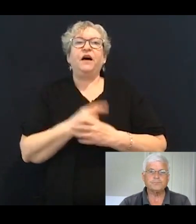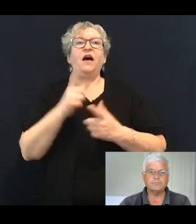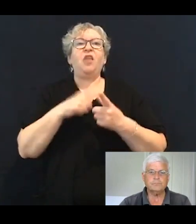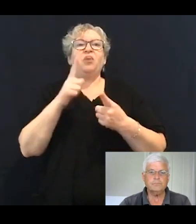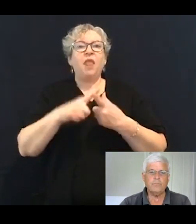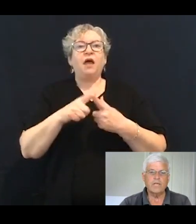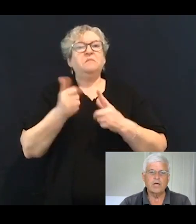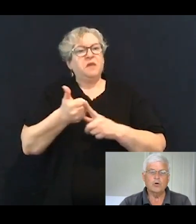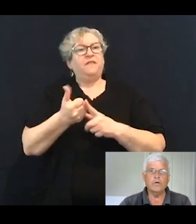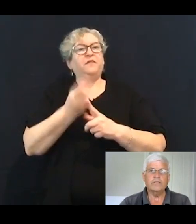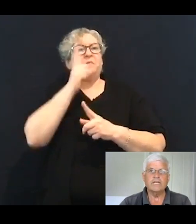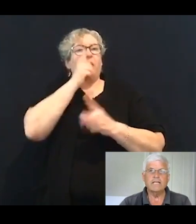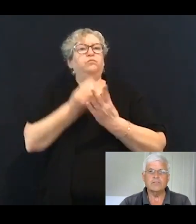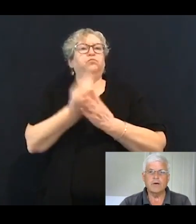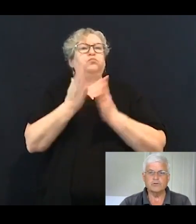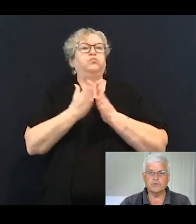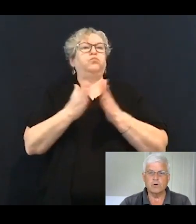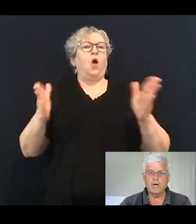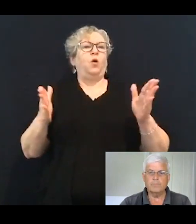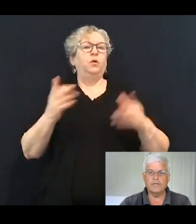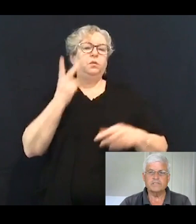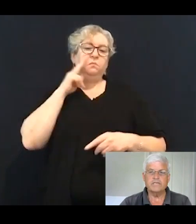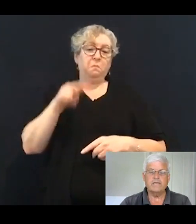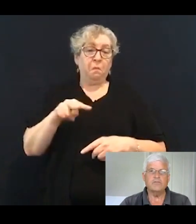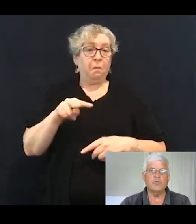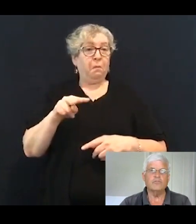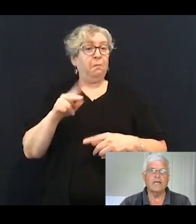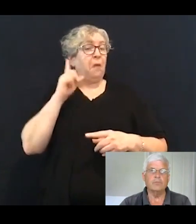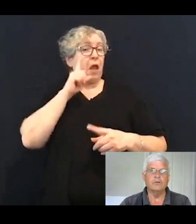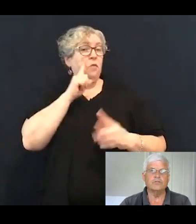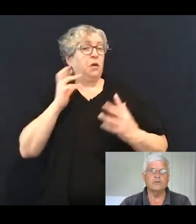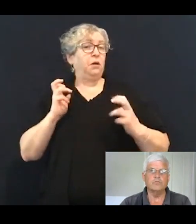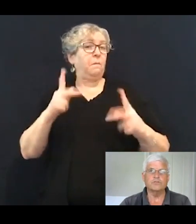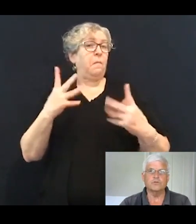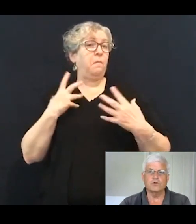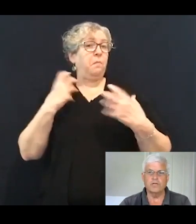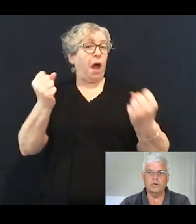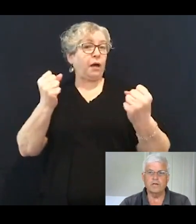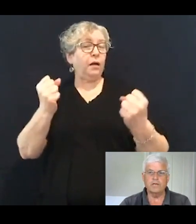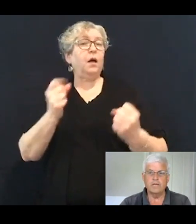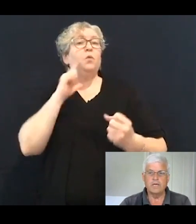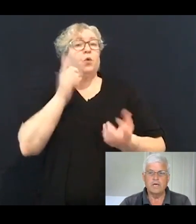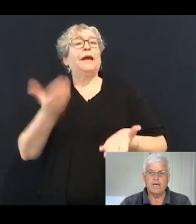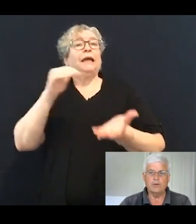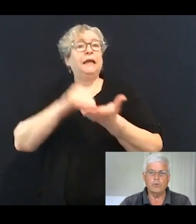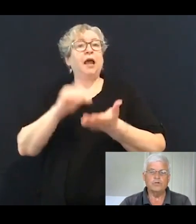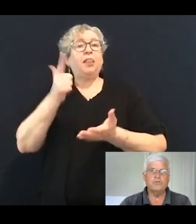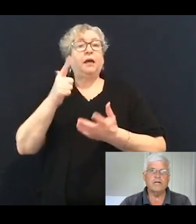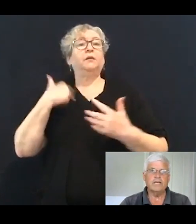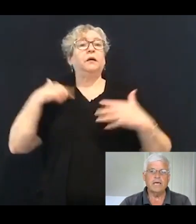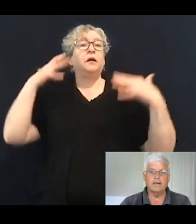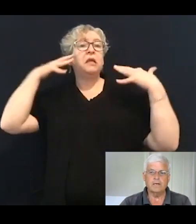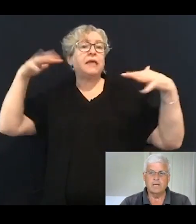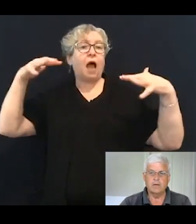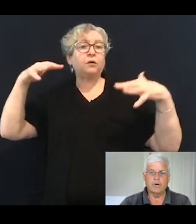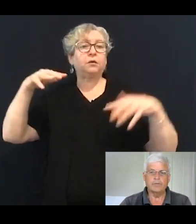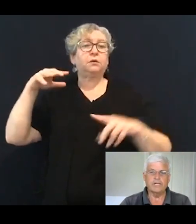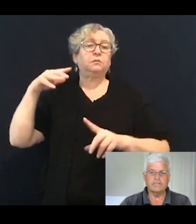We can then let the mouse grow up and see if we've been able to restore the hearing. And we would do that again by playing sounds to the mouse